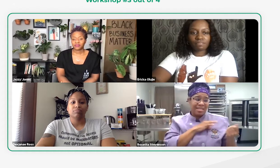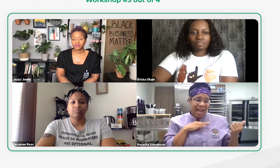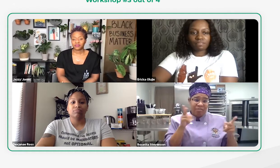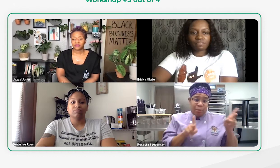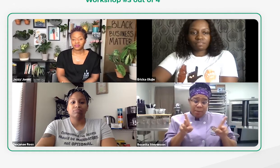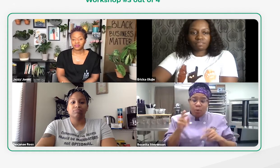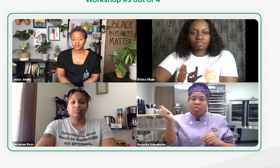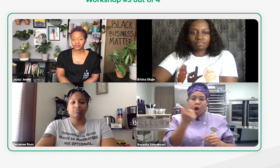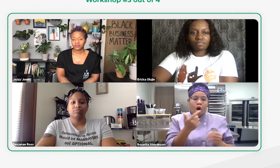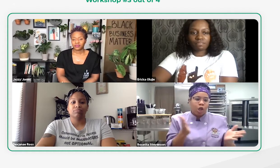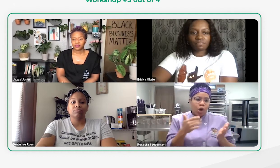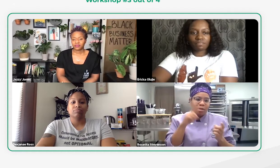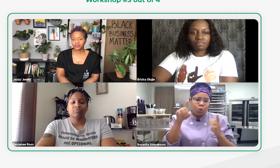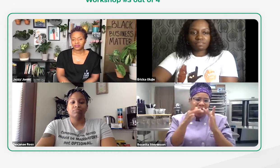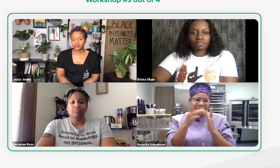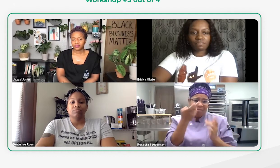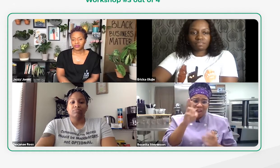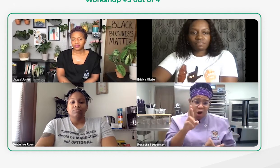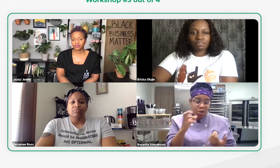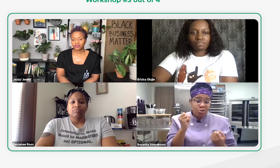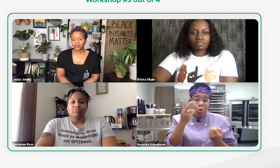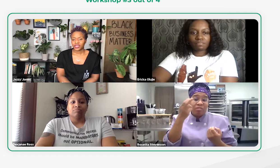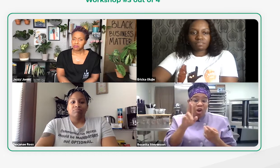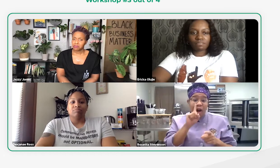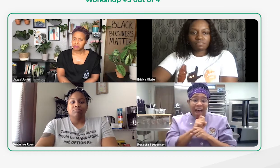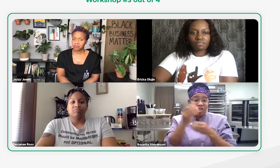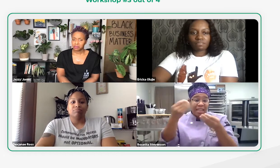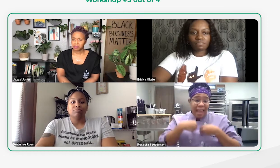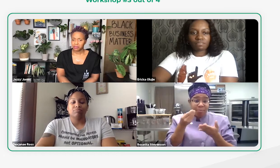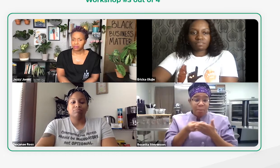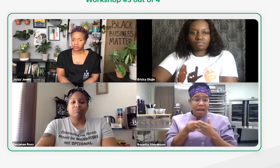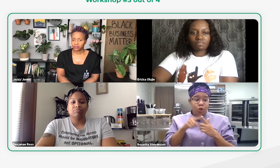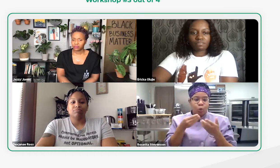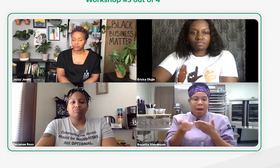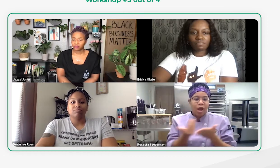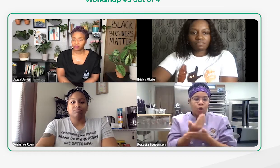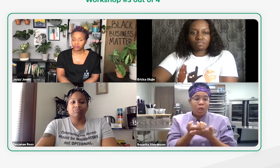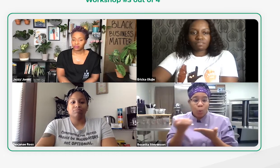with the encouragement of friends, staff, all of us. We got together and they actually gave me